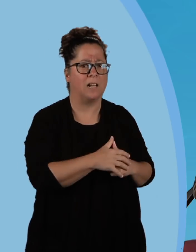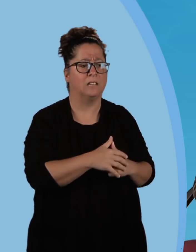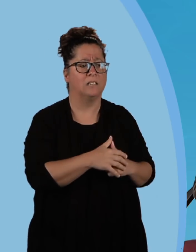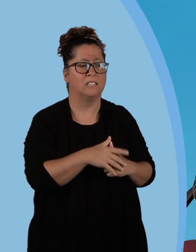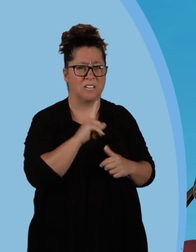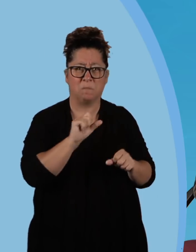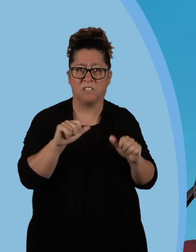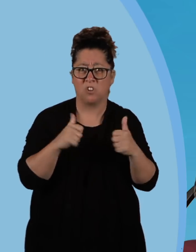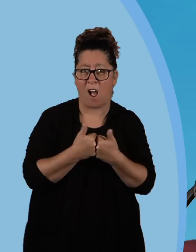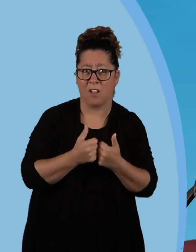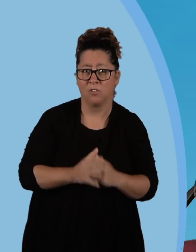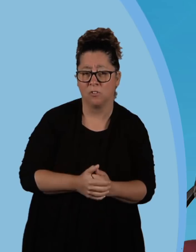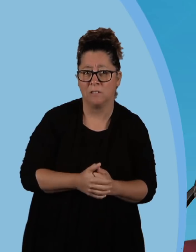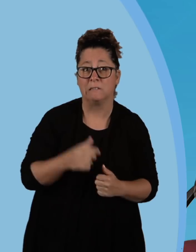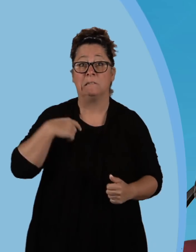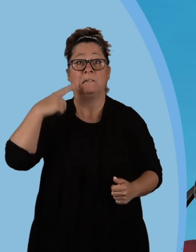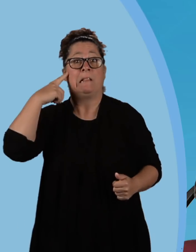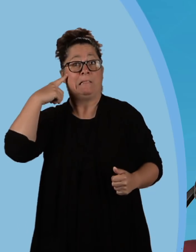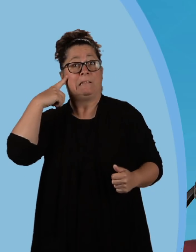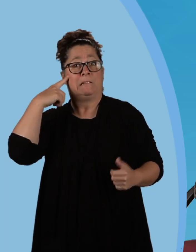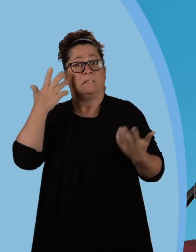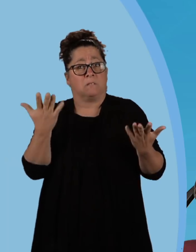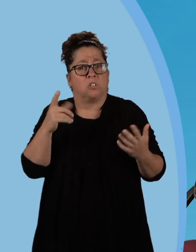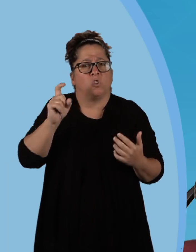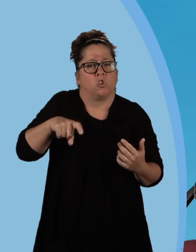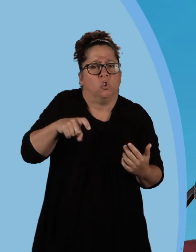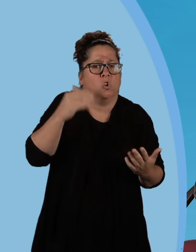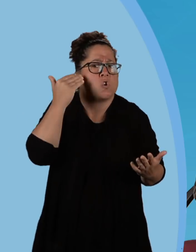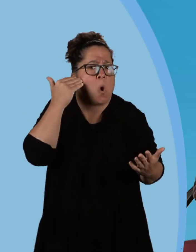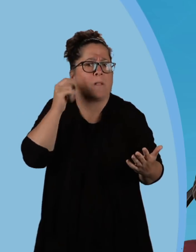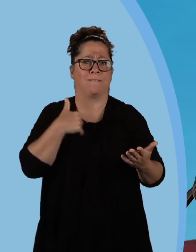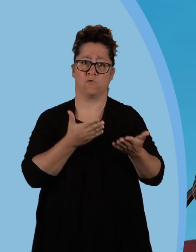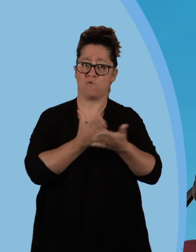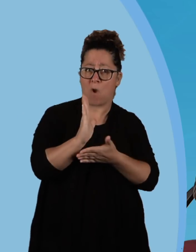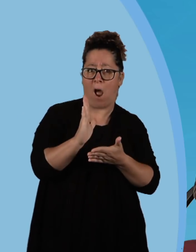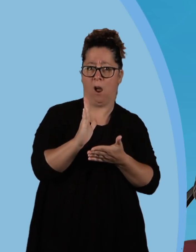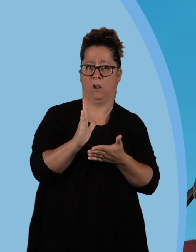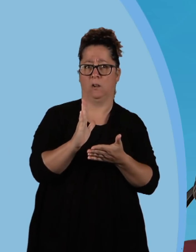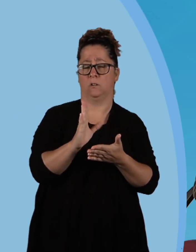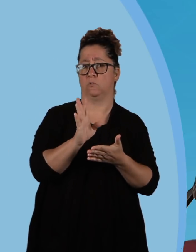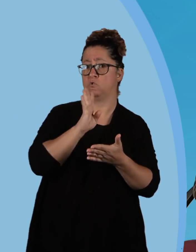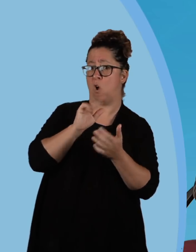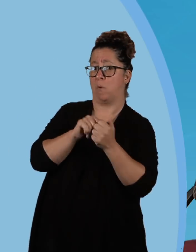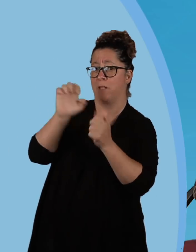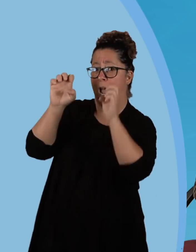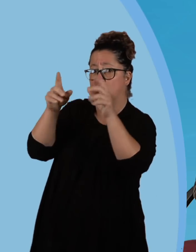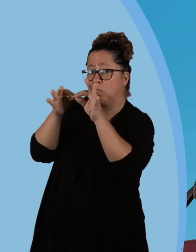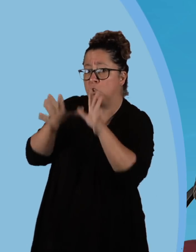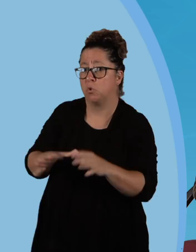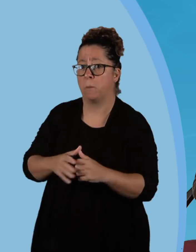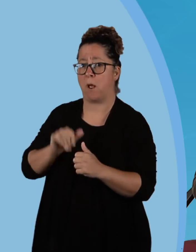can be challenging. I think that they should know that they have a right to talk with the educational interpreter